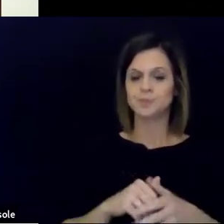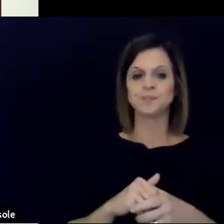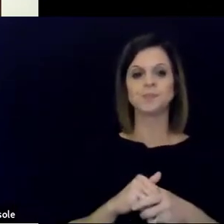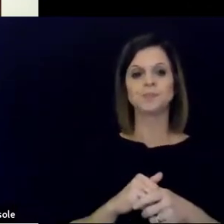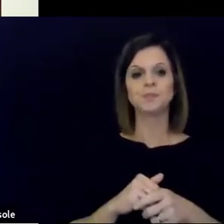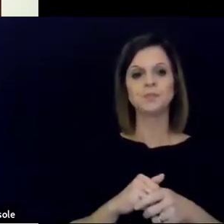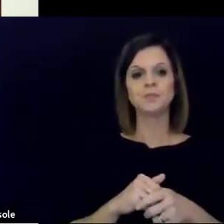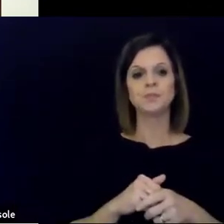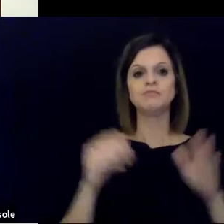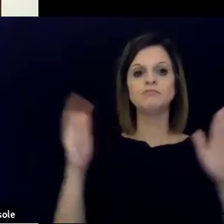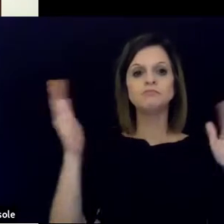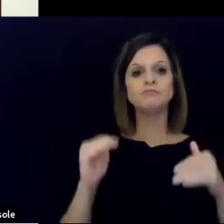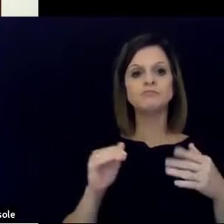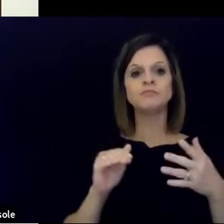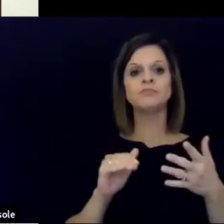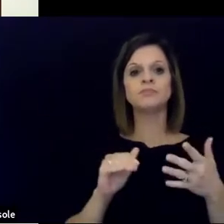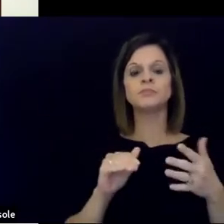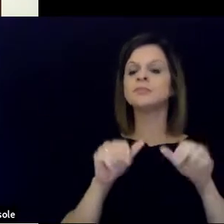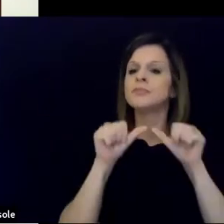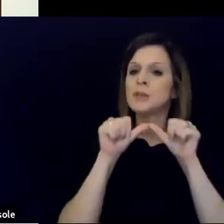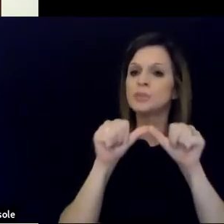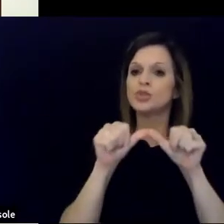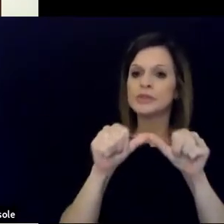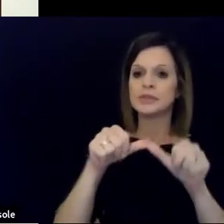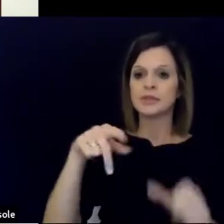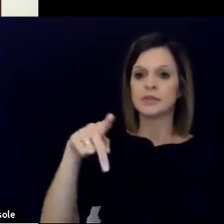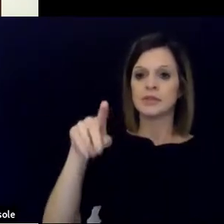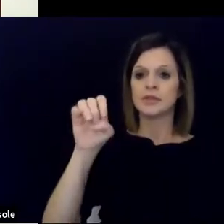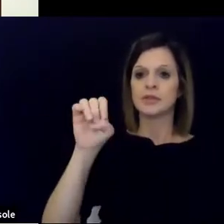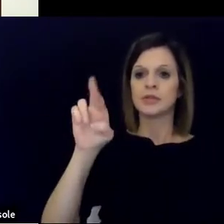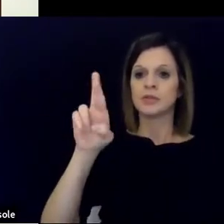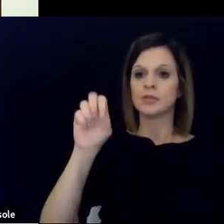The next thing is persistence. You have to stick with stuff, not everything happens quickly.